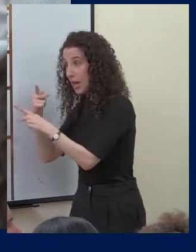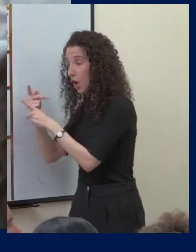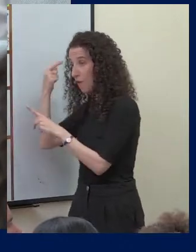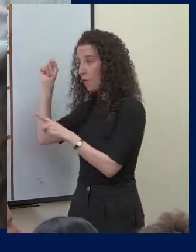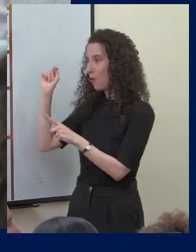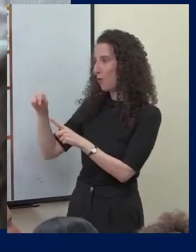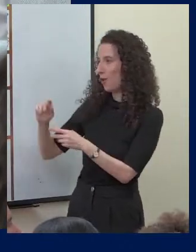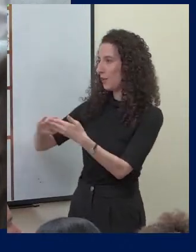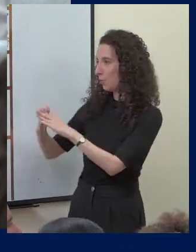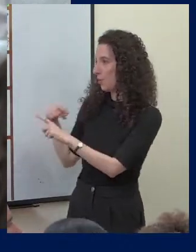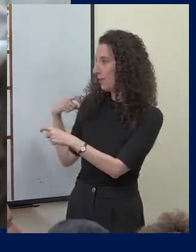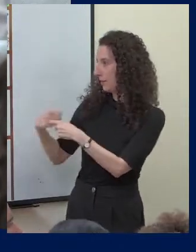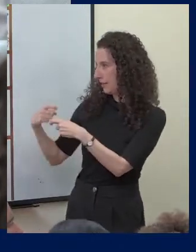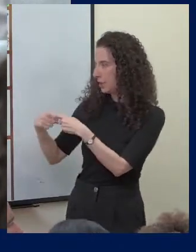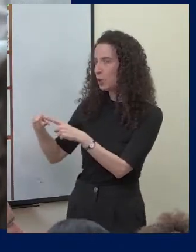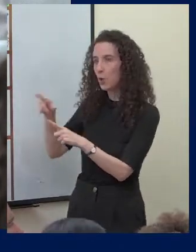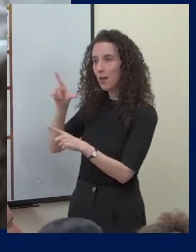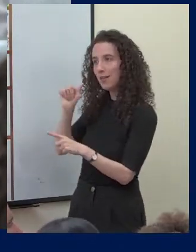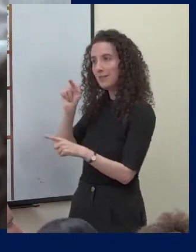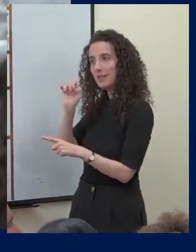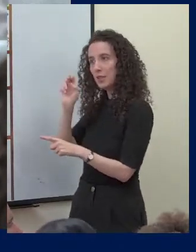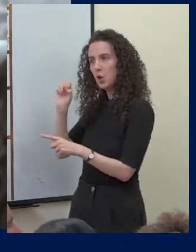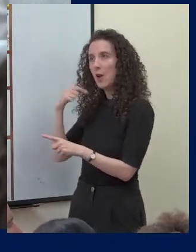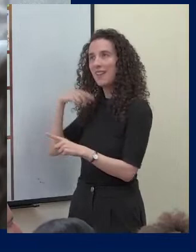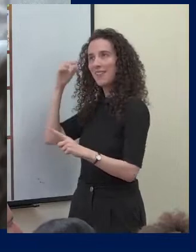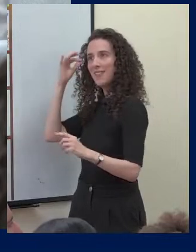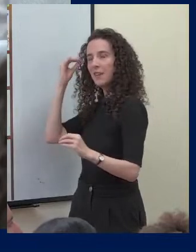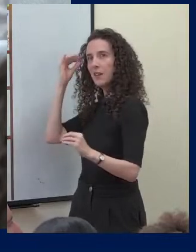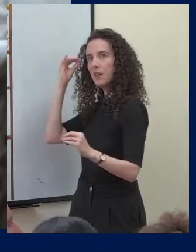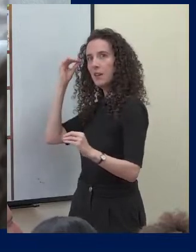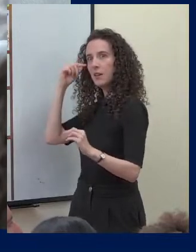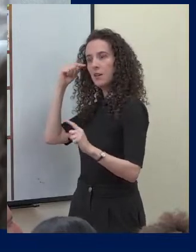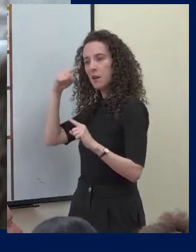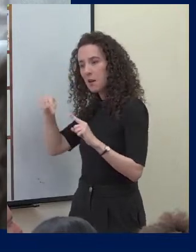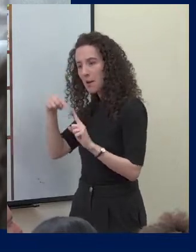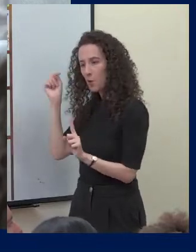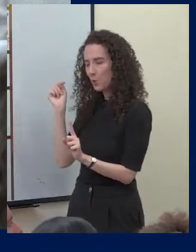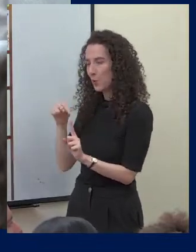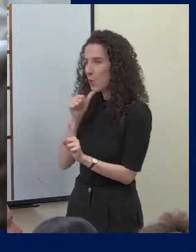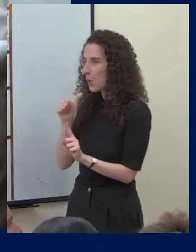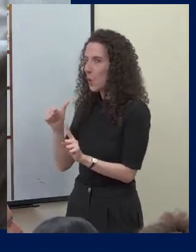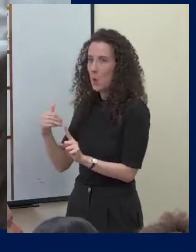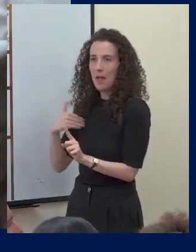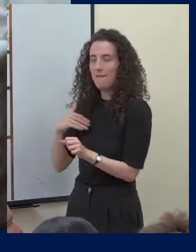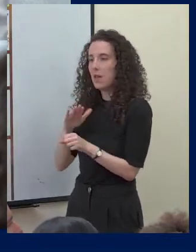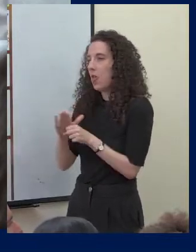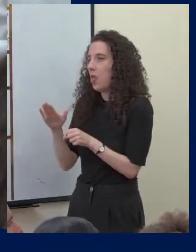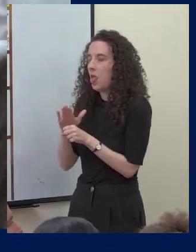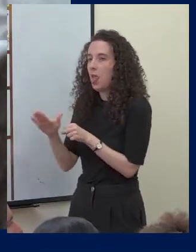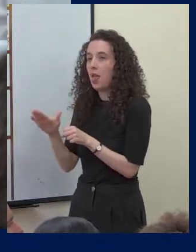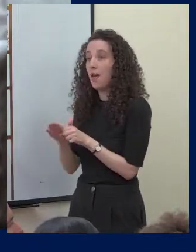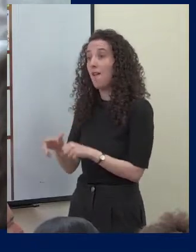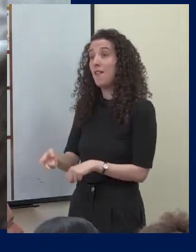have to think about the fact that we do not have enough lingual cultural is a health providers